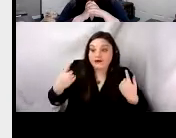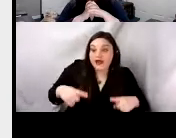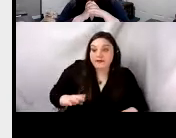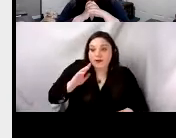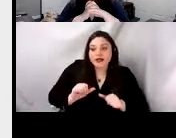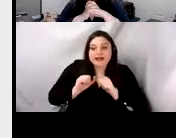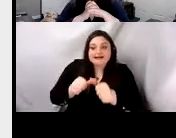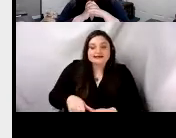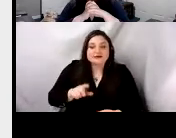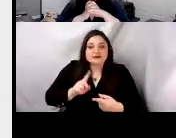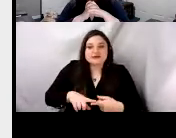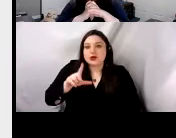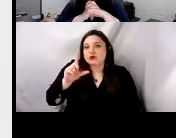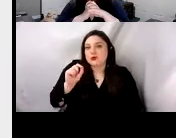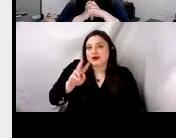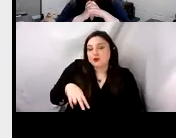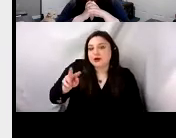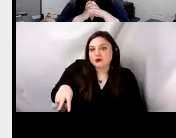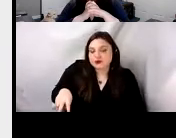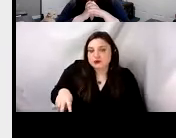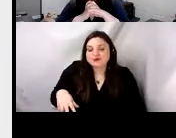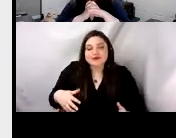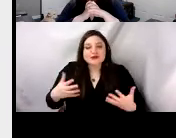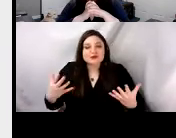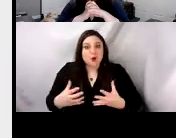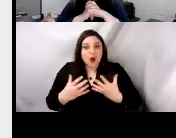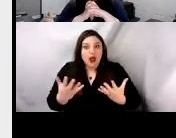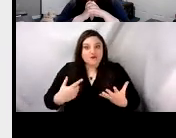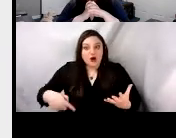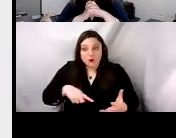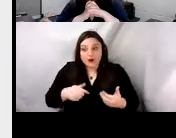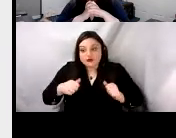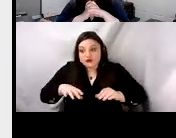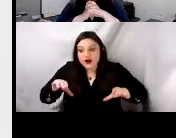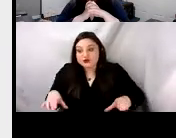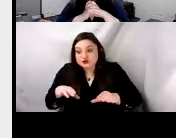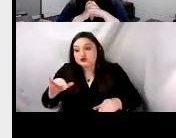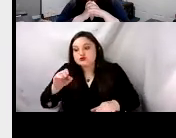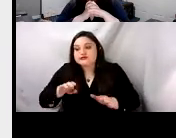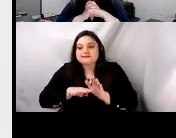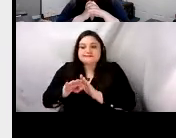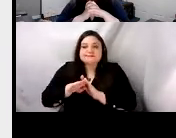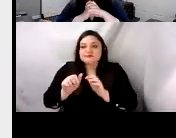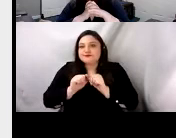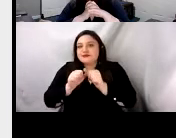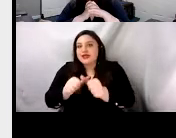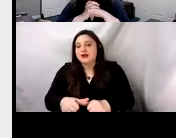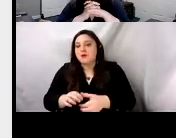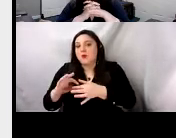out how to create sustainable relationships